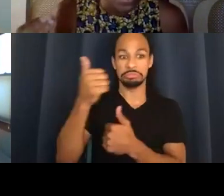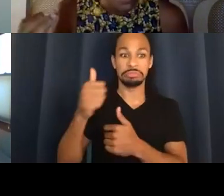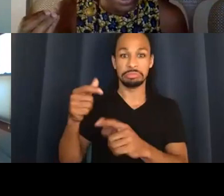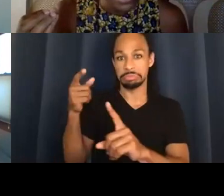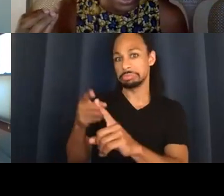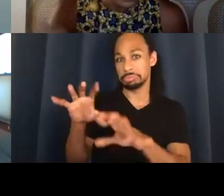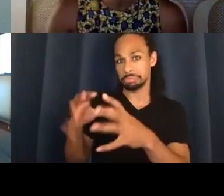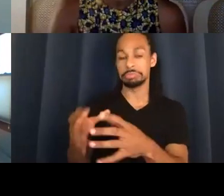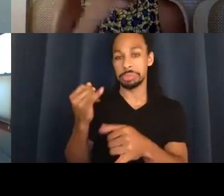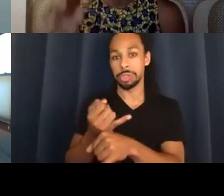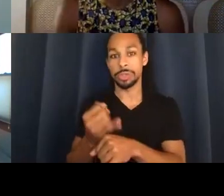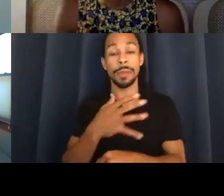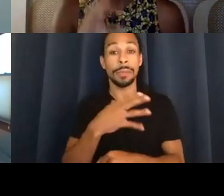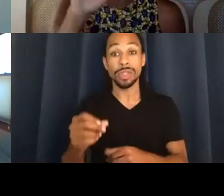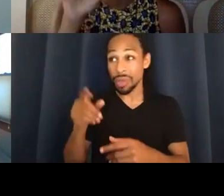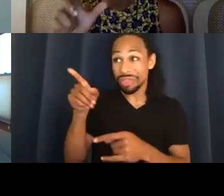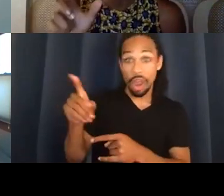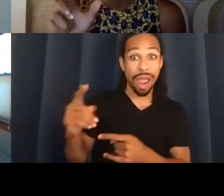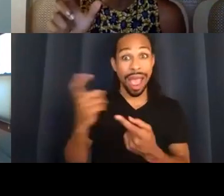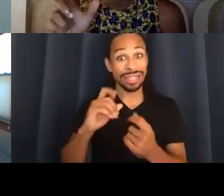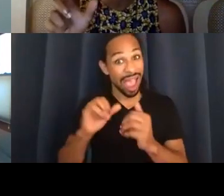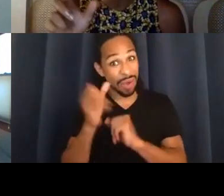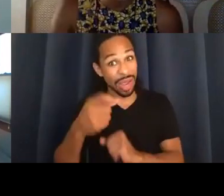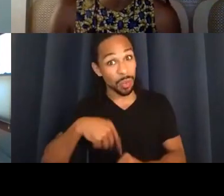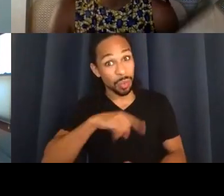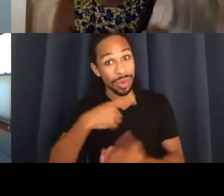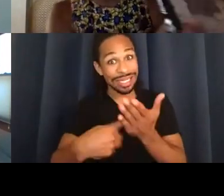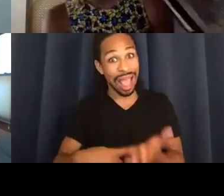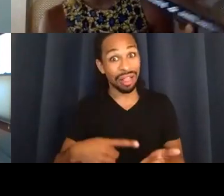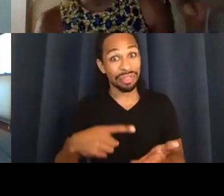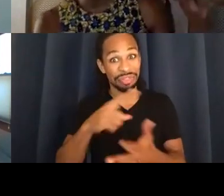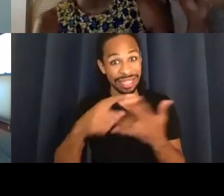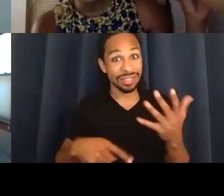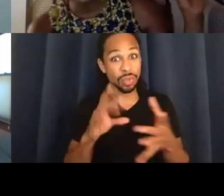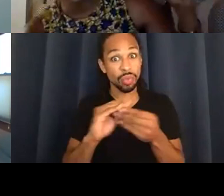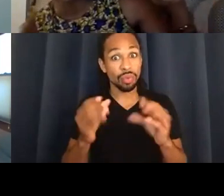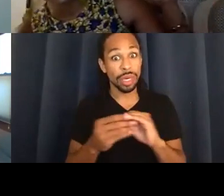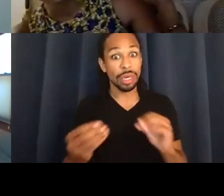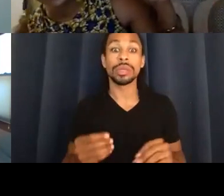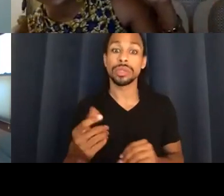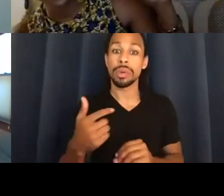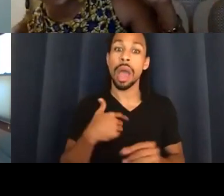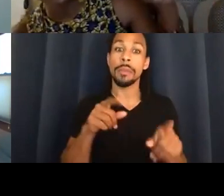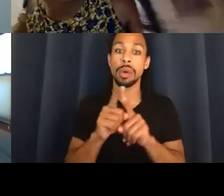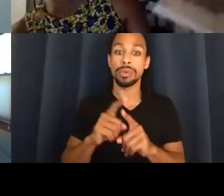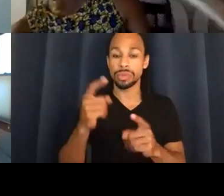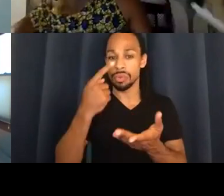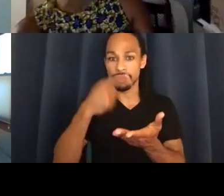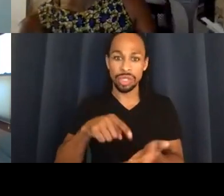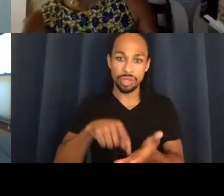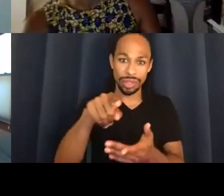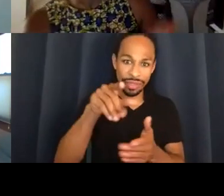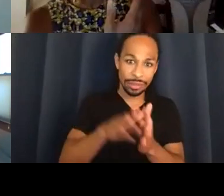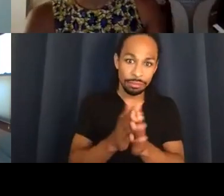stories? Now, as we're looking at the new work, I'm resourcing this book, which is by